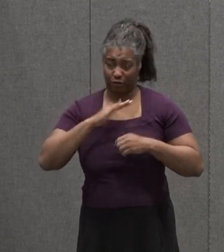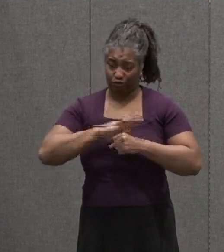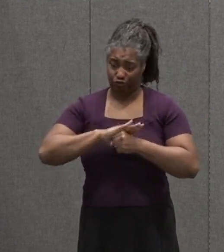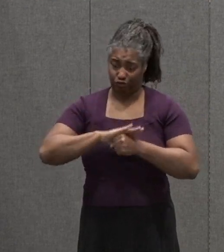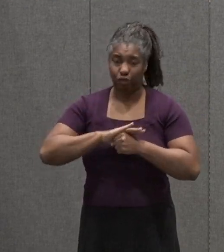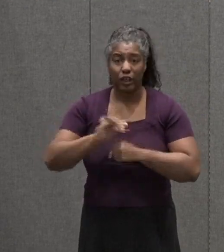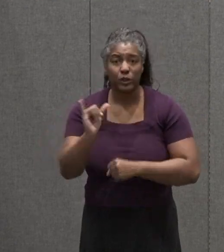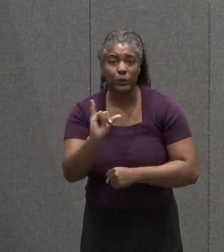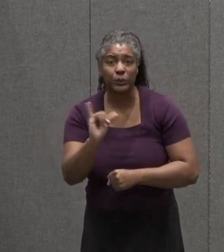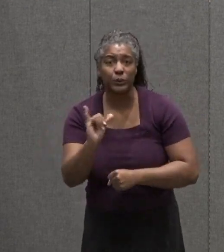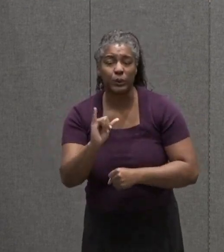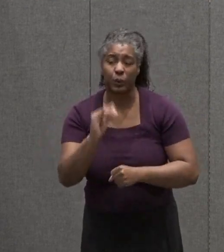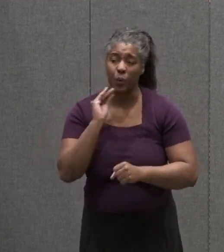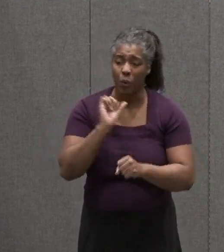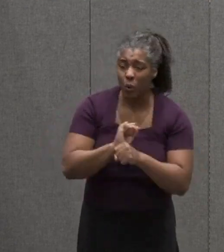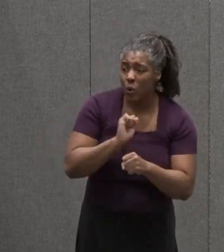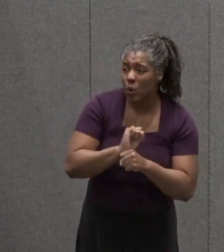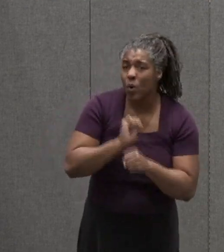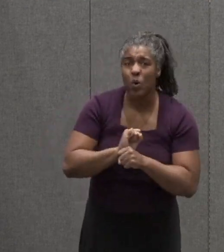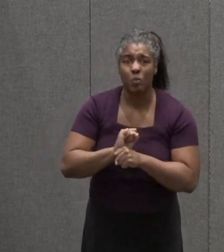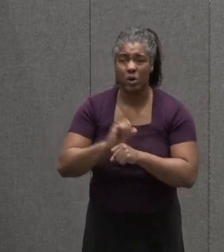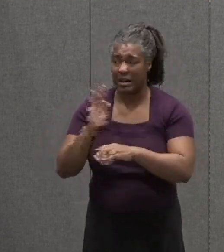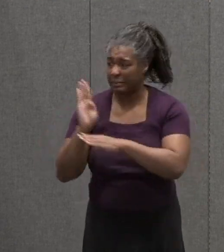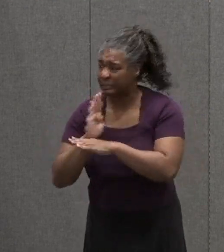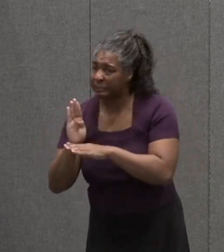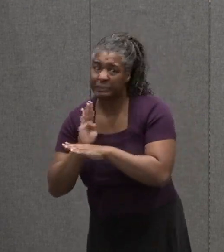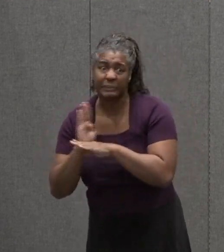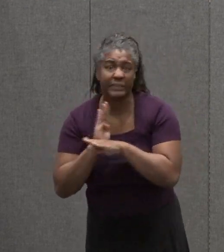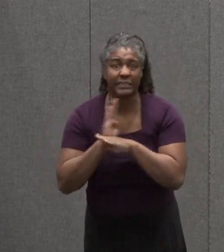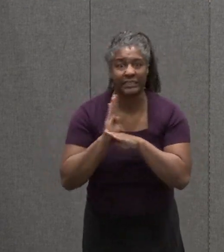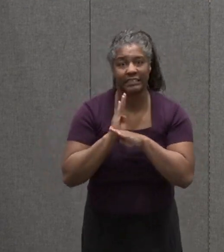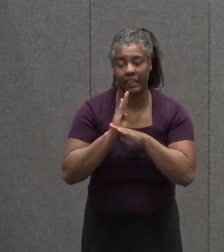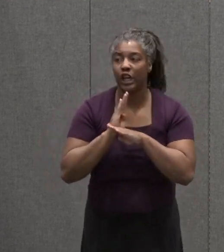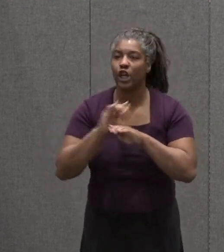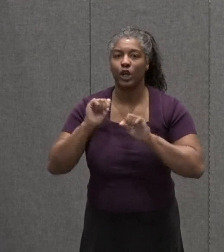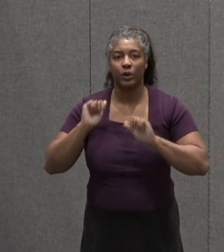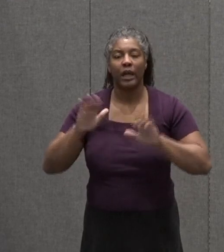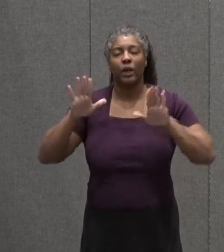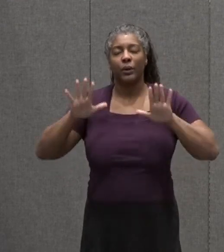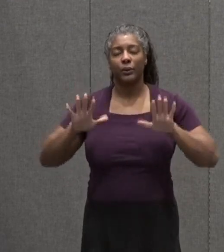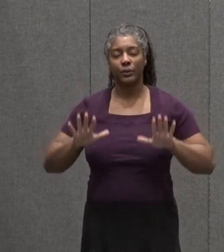So we're gonna try to help you learn how to manage your stress better, okay?